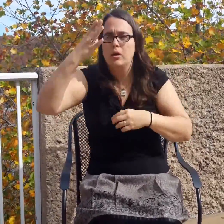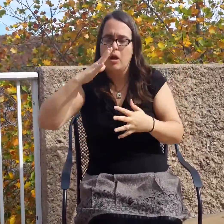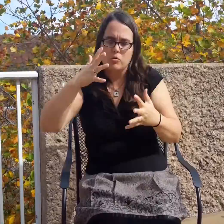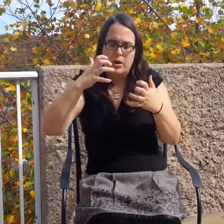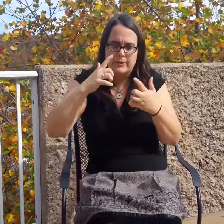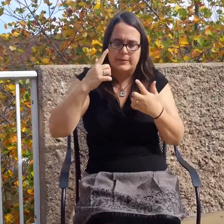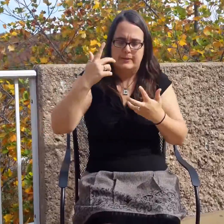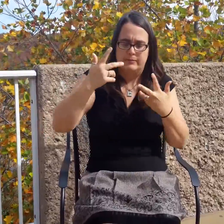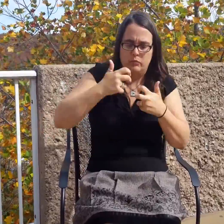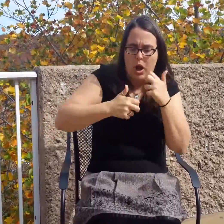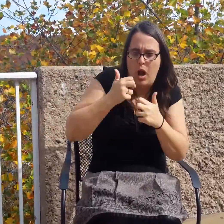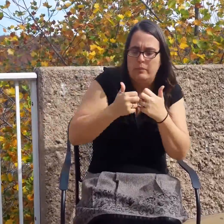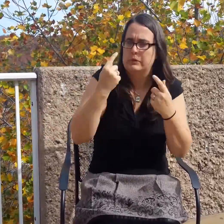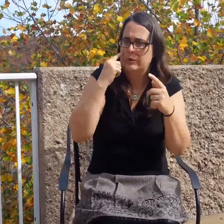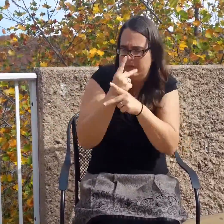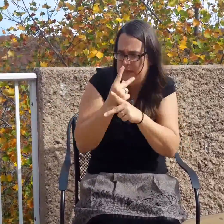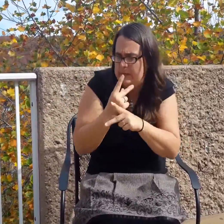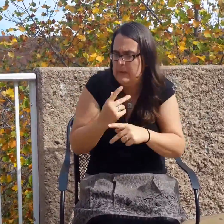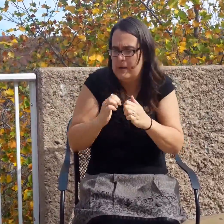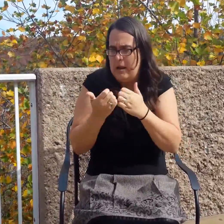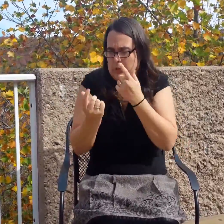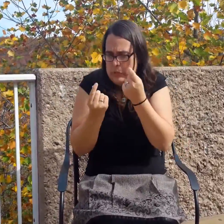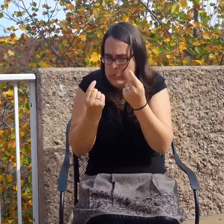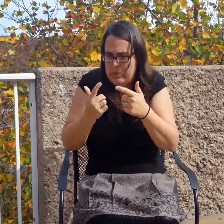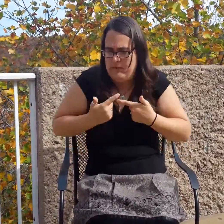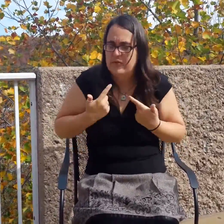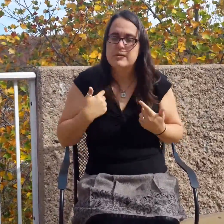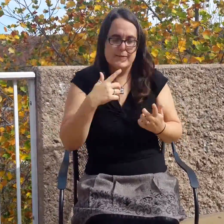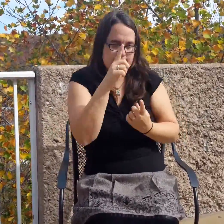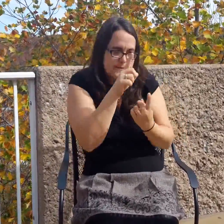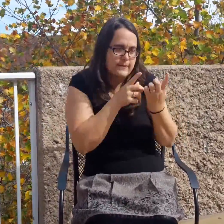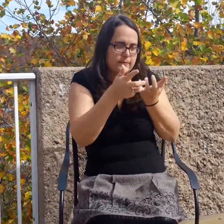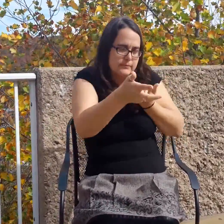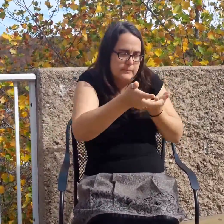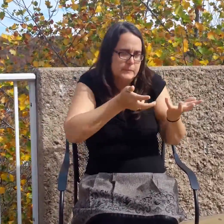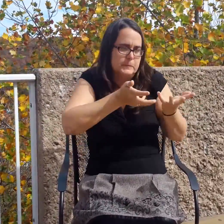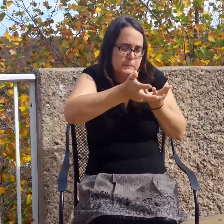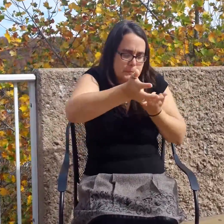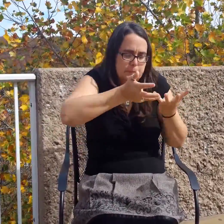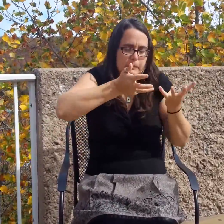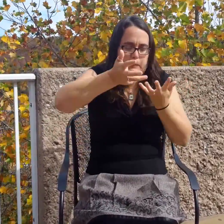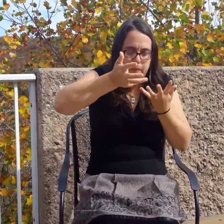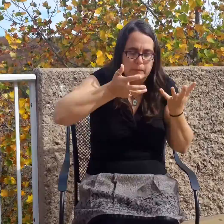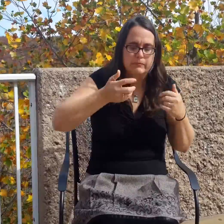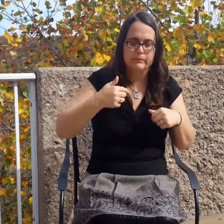Or who had problems they were trying to figure out, trying to learn what to do with their lives. And I just talked and talked with them.